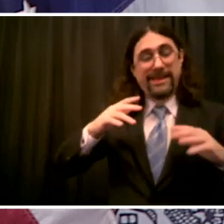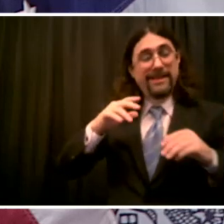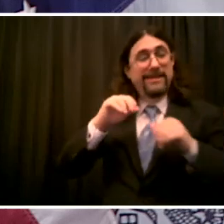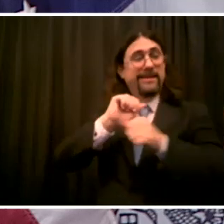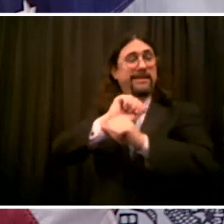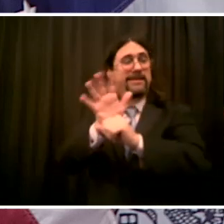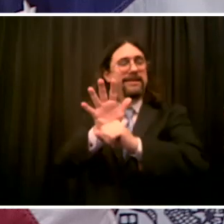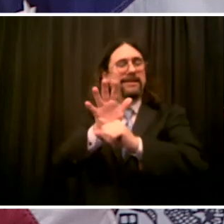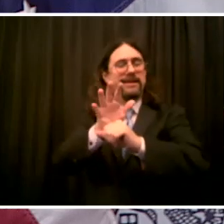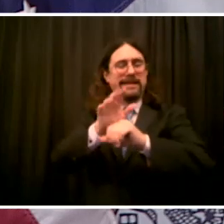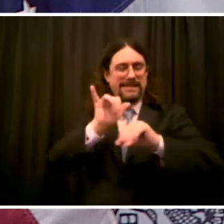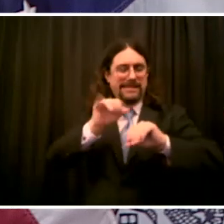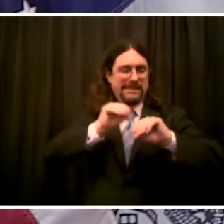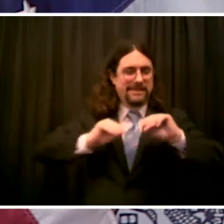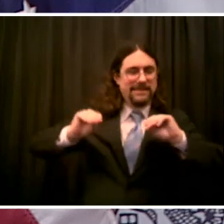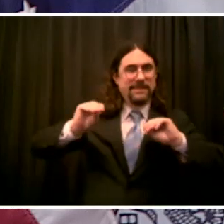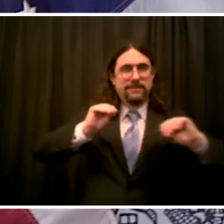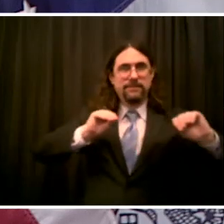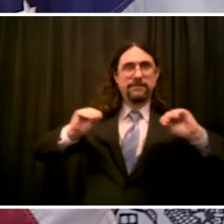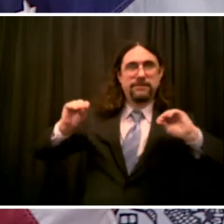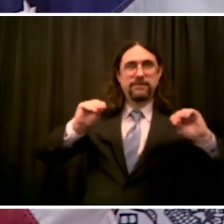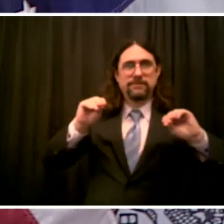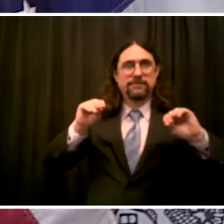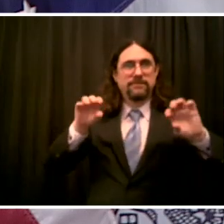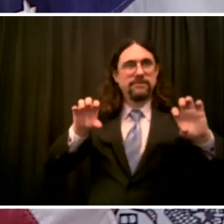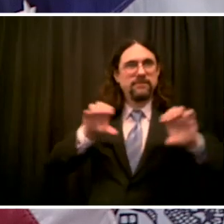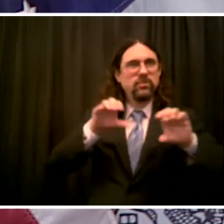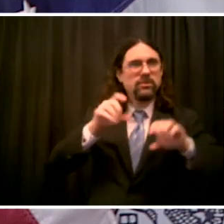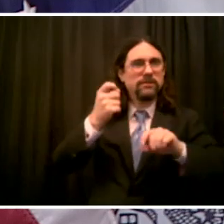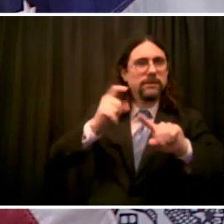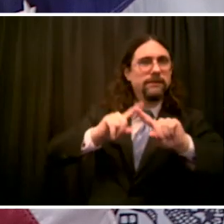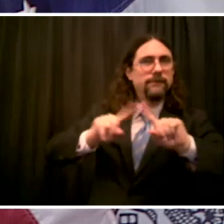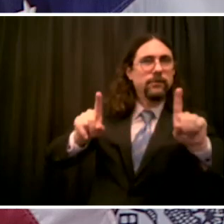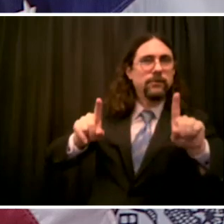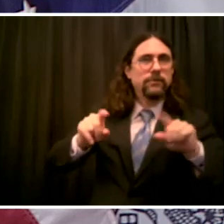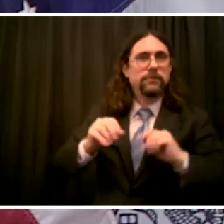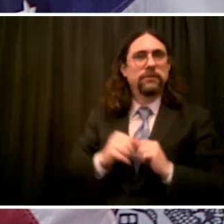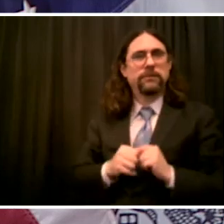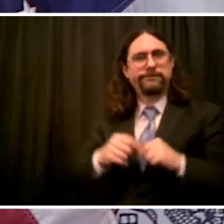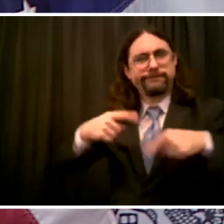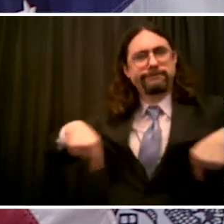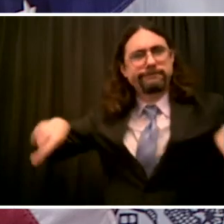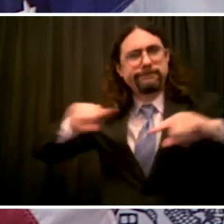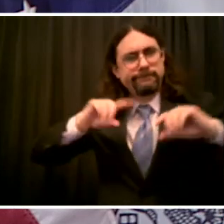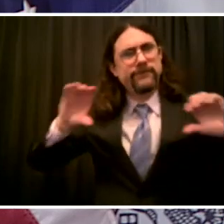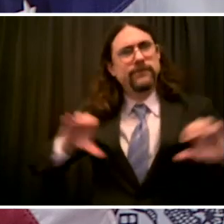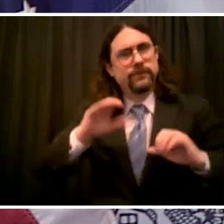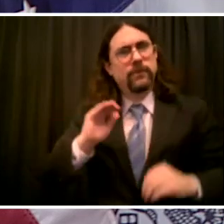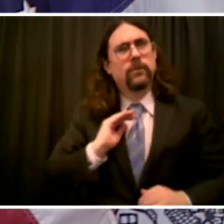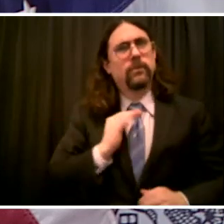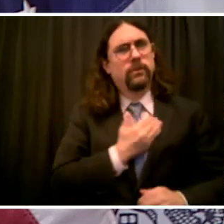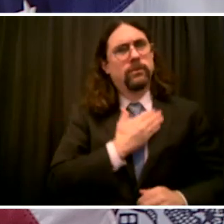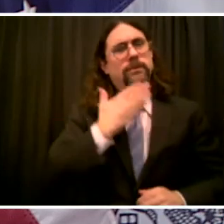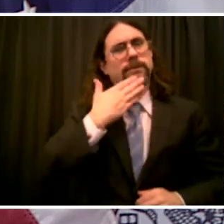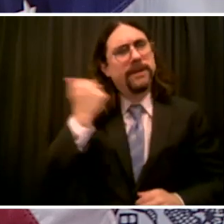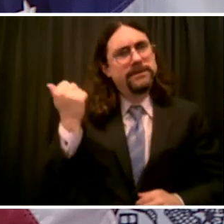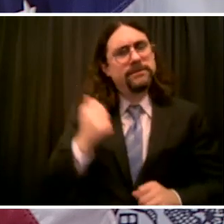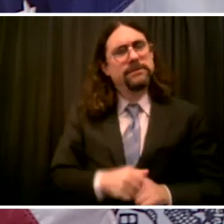PEOPLE WORKING OUT OF POSITIONS. PEPLOEP ICIKNG UP THE PACE. PPEOLEIL FLING IN. WHETHER IT'S IN